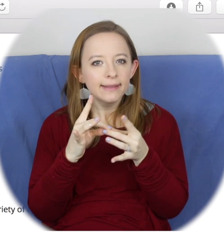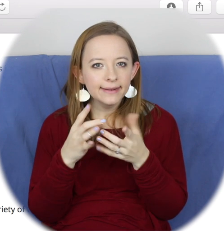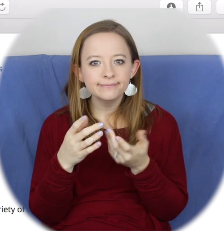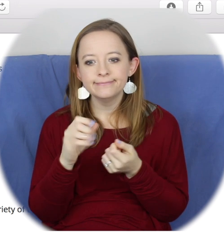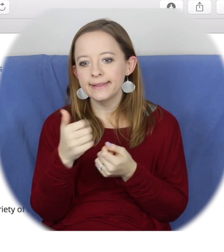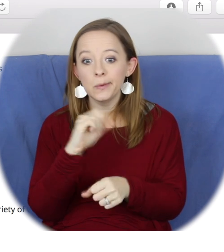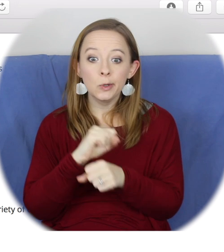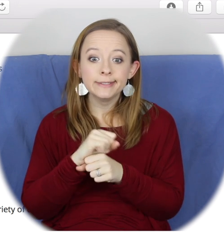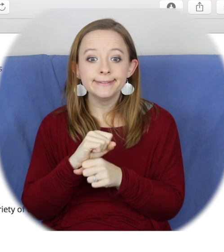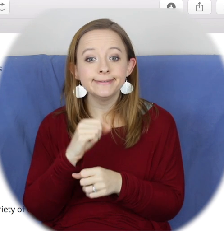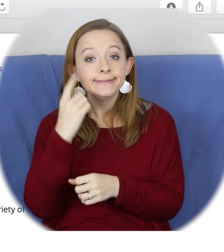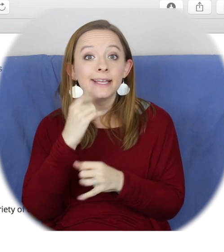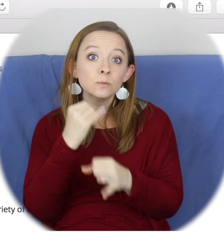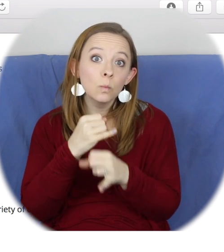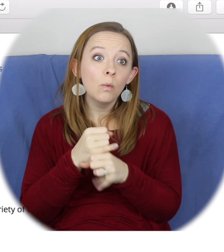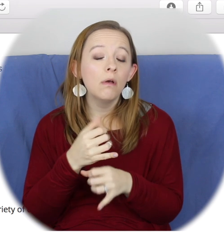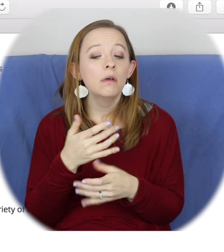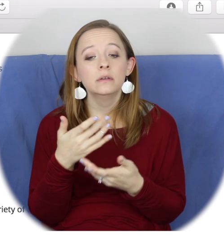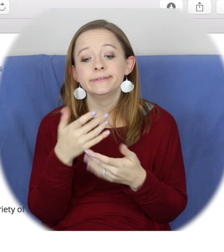So anything like working at a Deaf school, learning sign language,